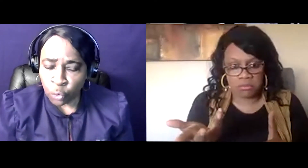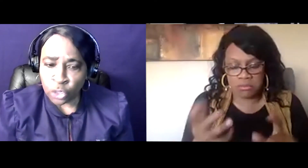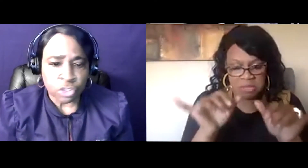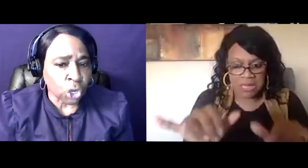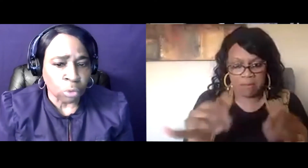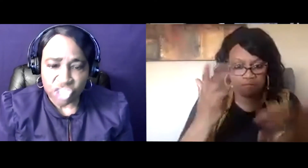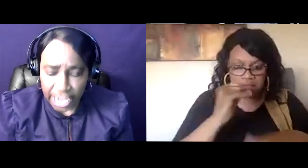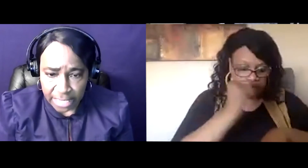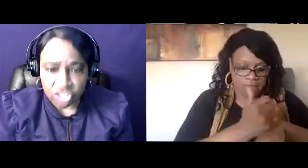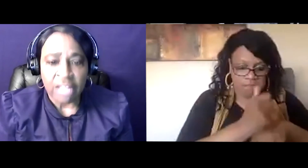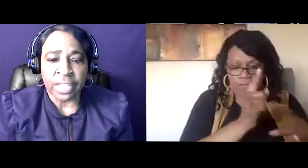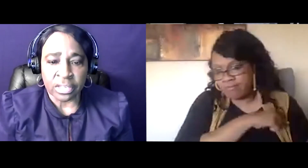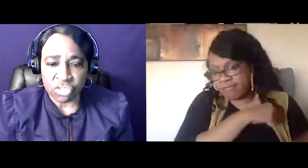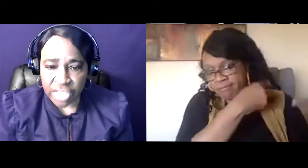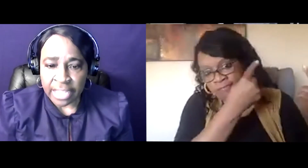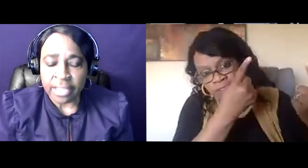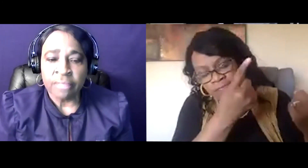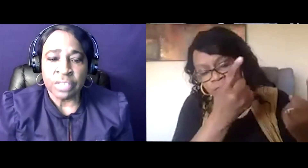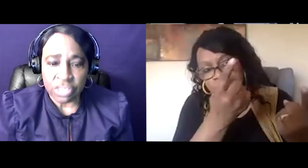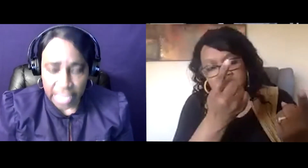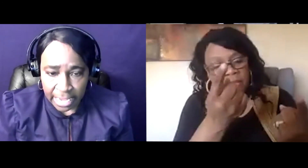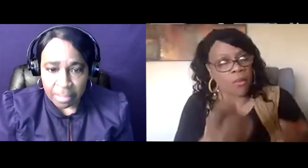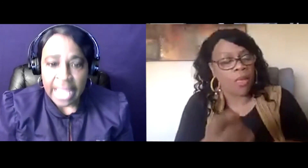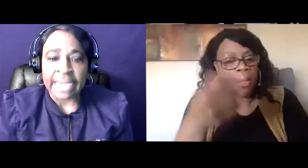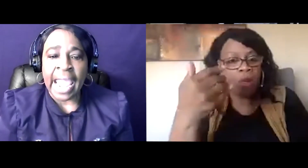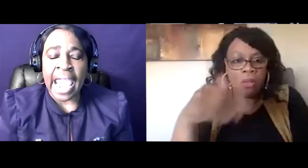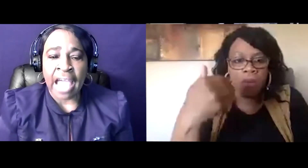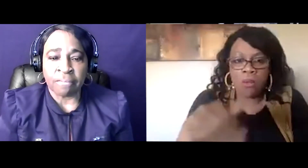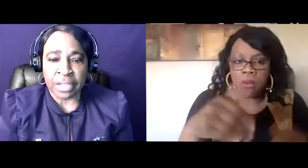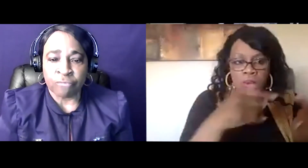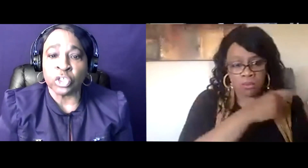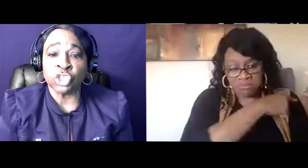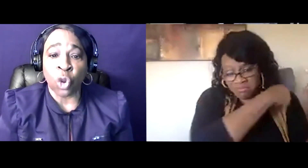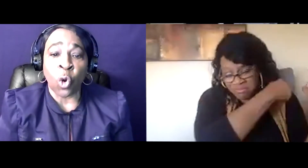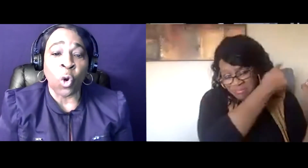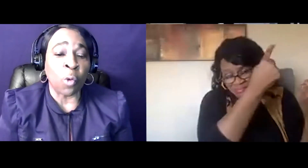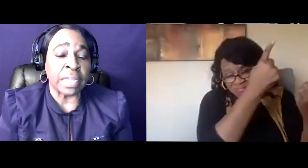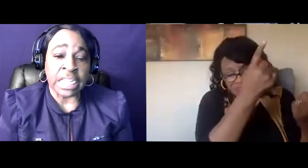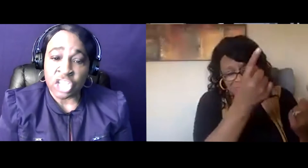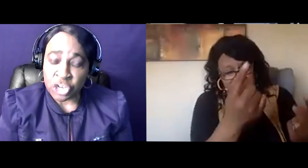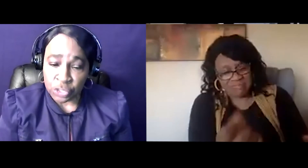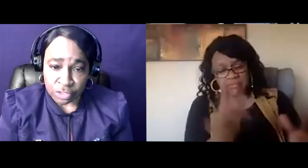The words don't change. They stay the same, and have been for so many years.